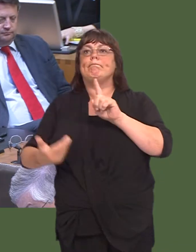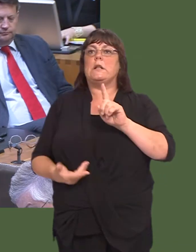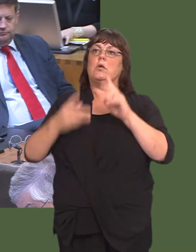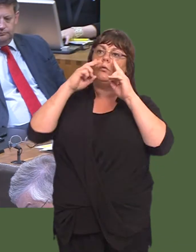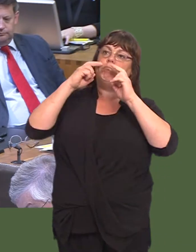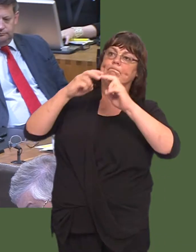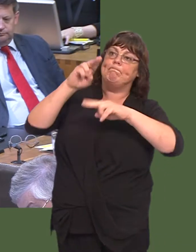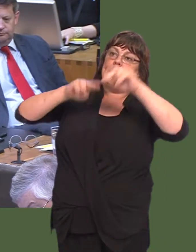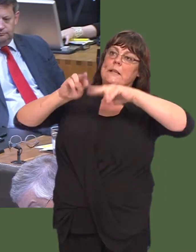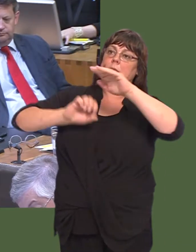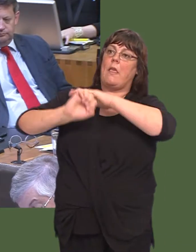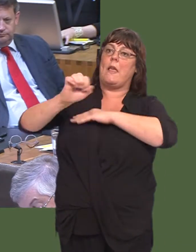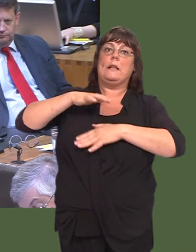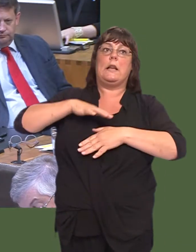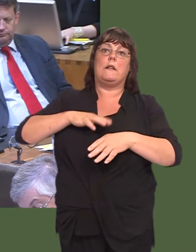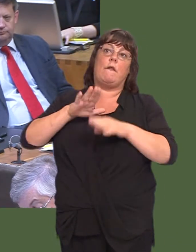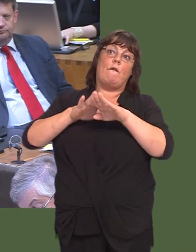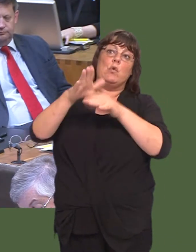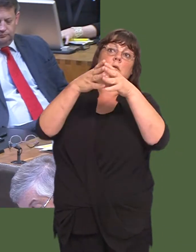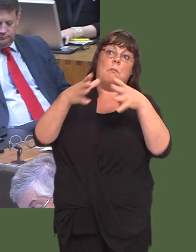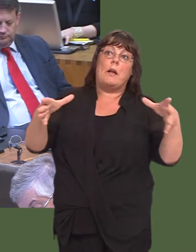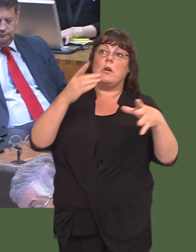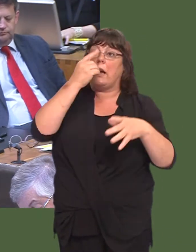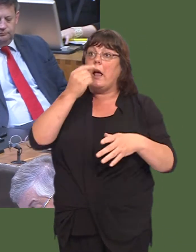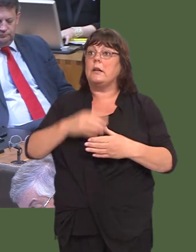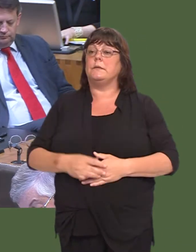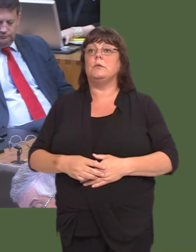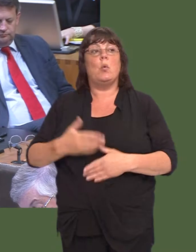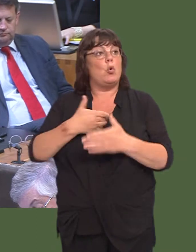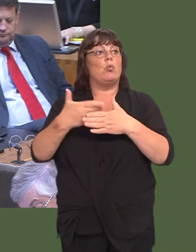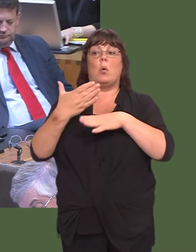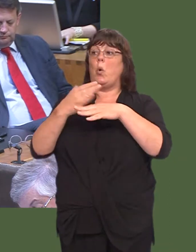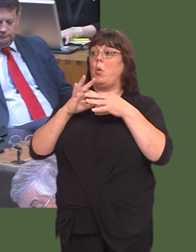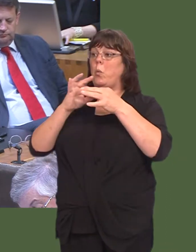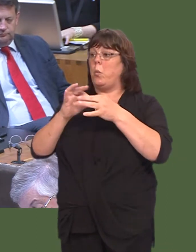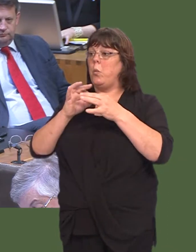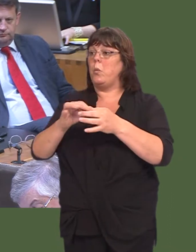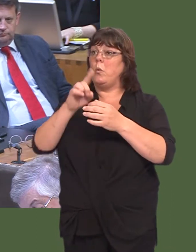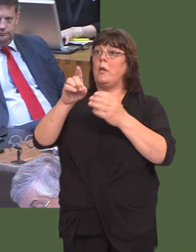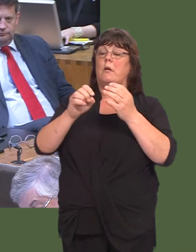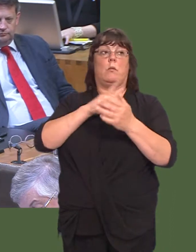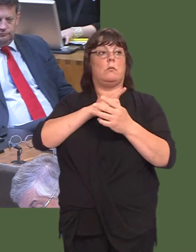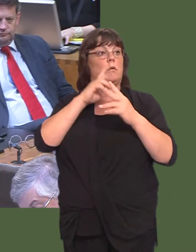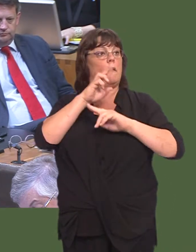to assess their needs in terms of future expansion. Where they seek to do that, weíve usually been able to work with them in order to source